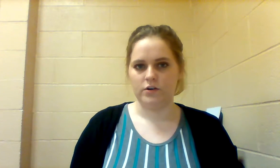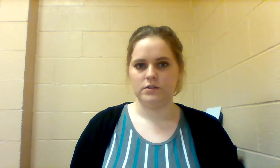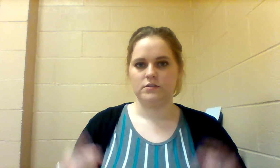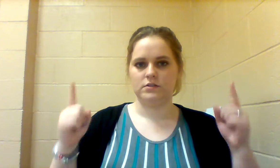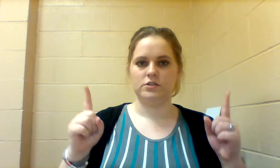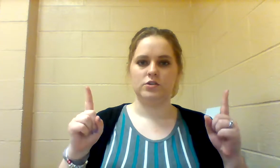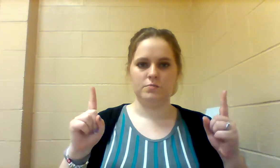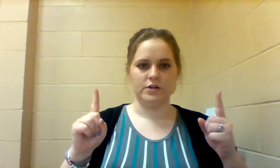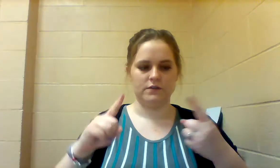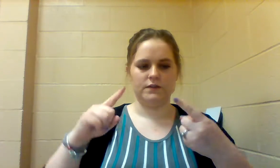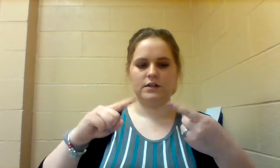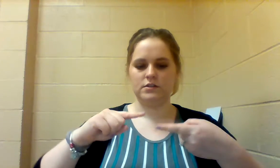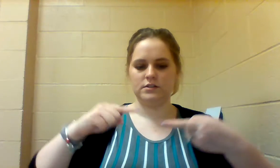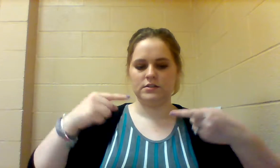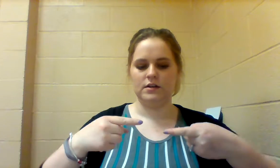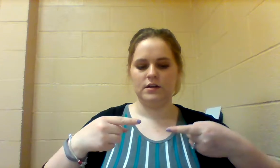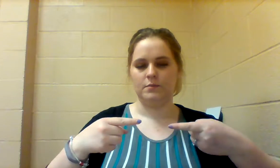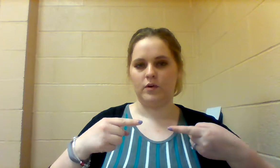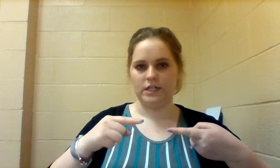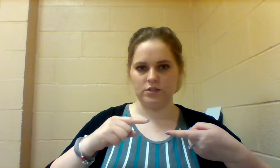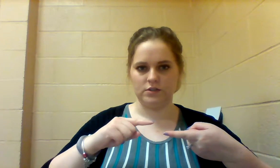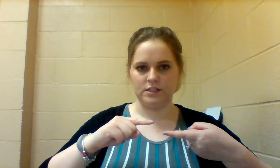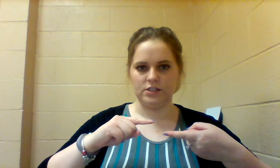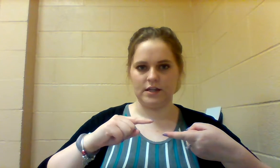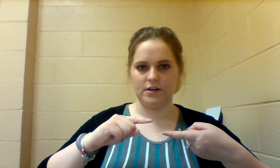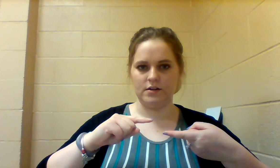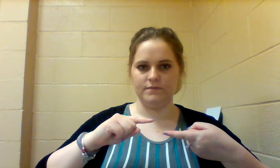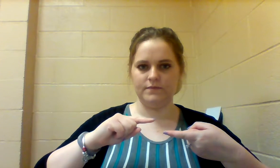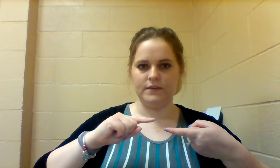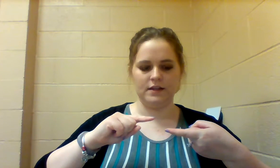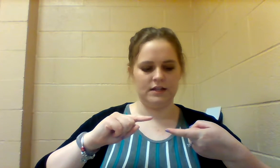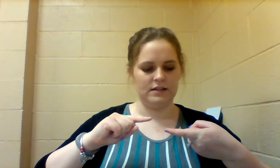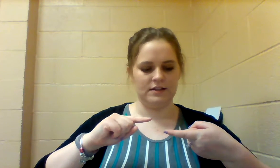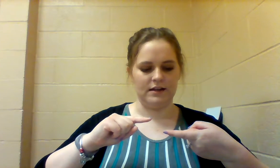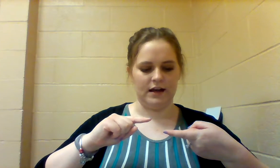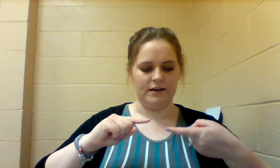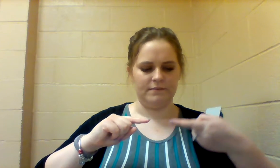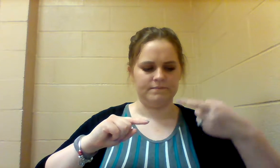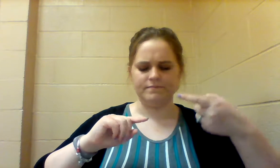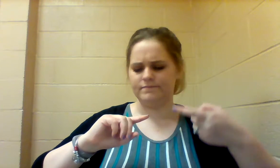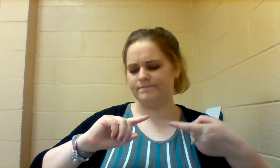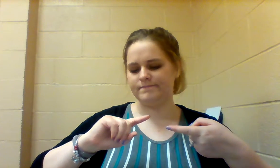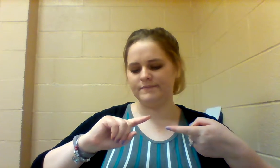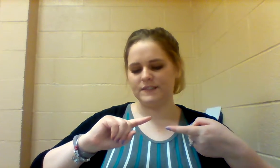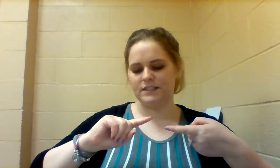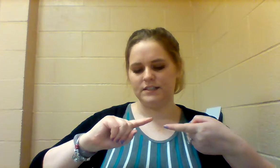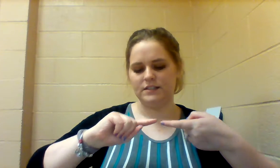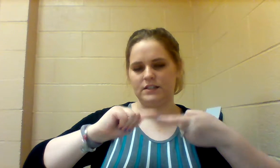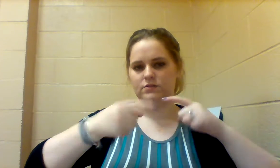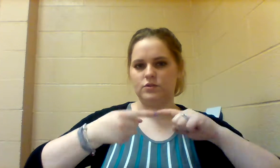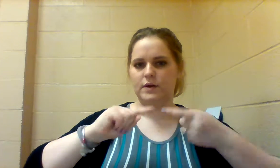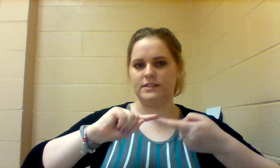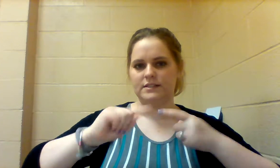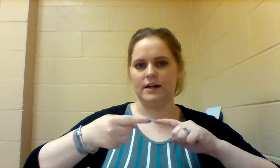HURT two pointer fingers pointing towards each other you twist them